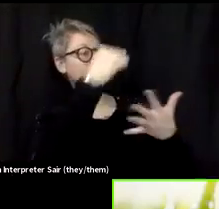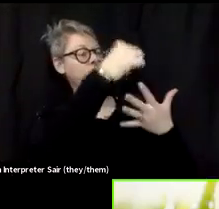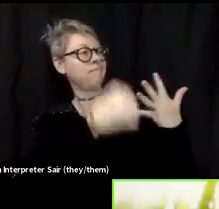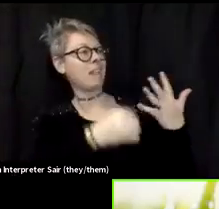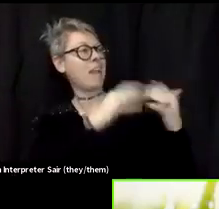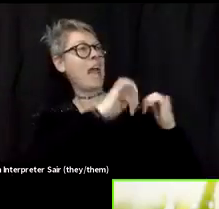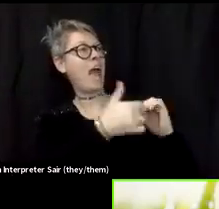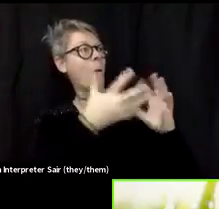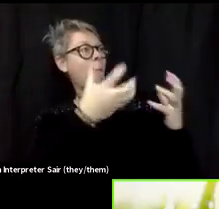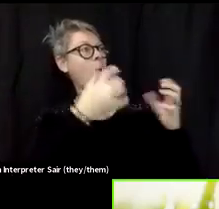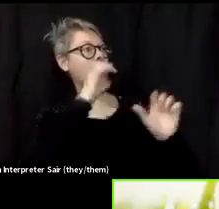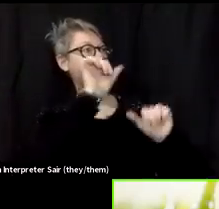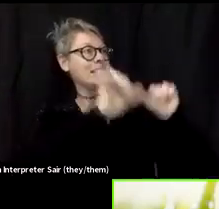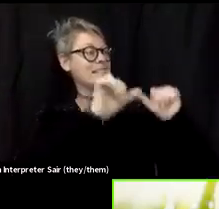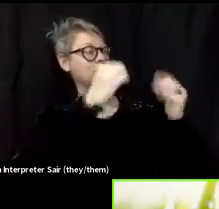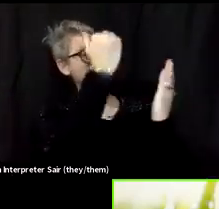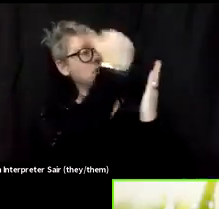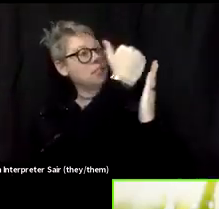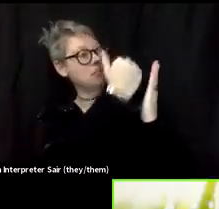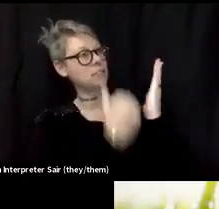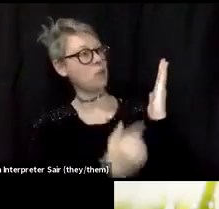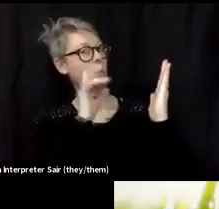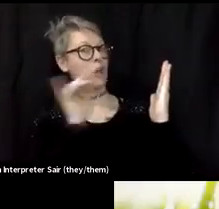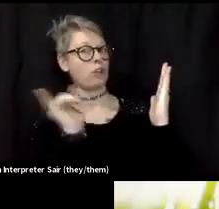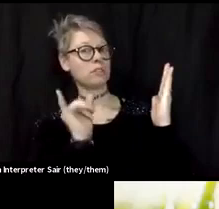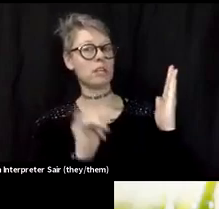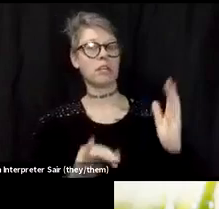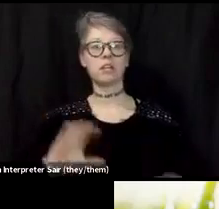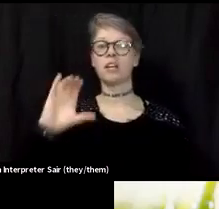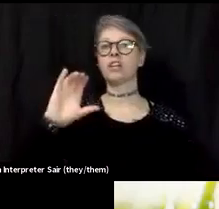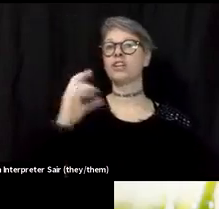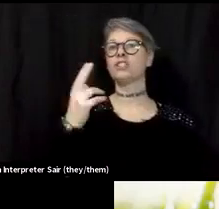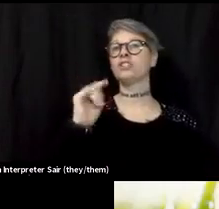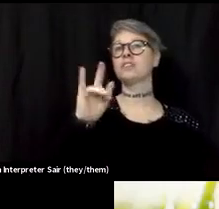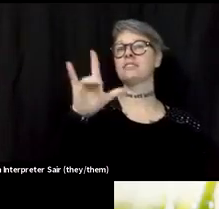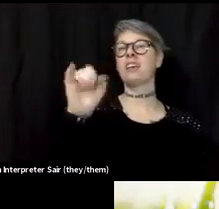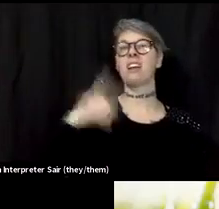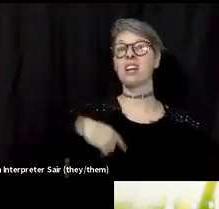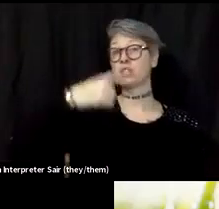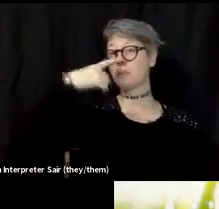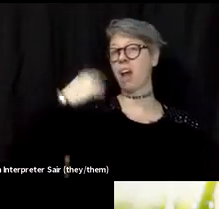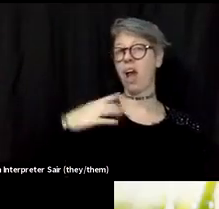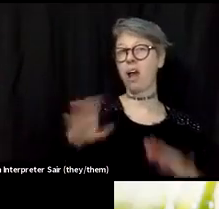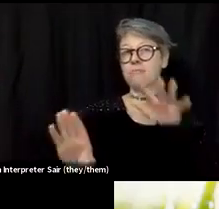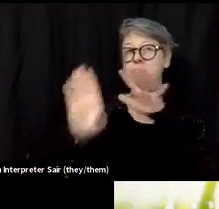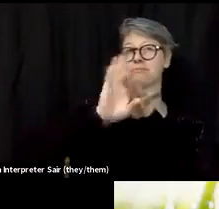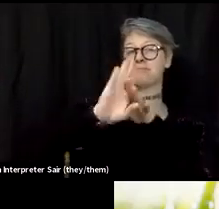tell them. m how they want these assessment how they want these assessments to look. Sorry, can I want to jump in